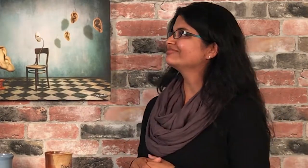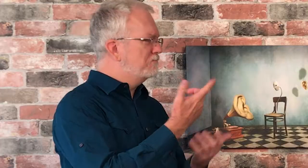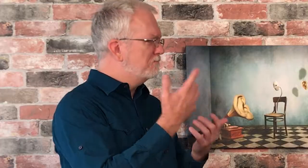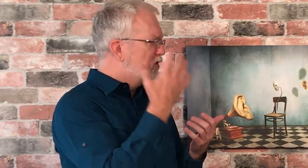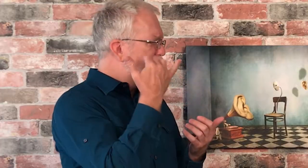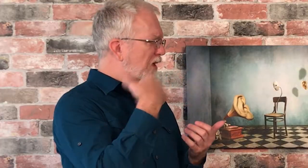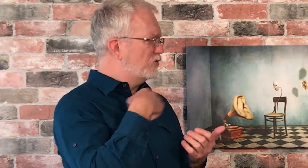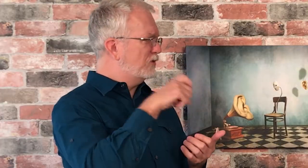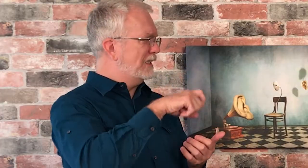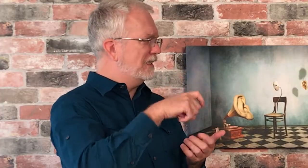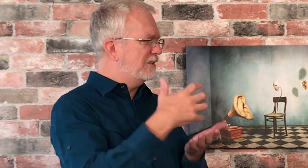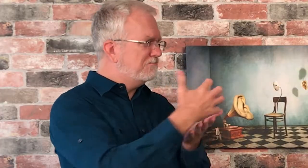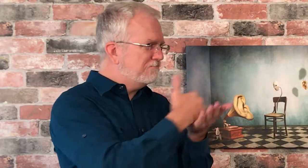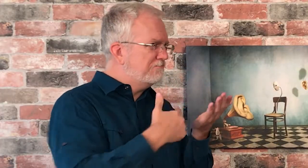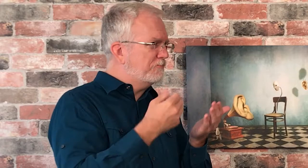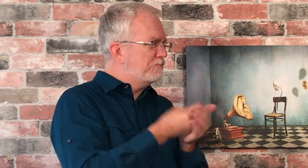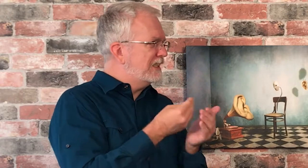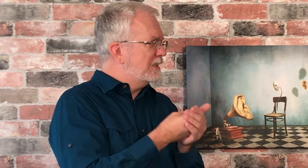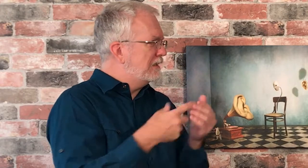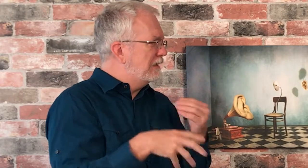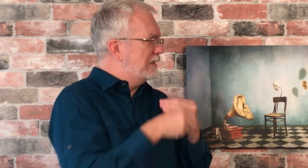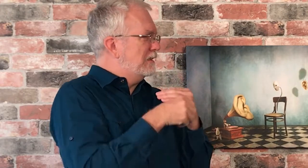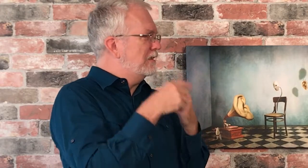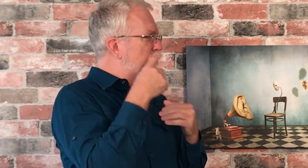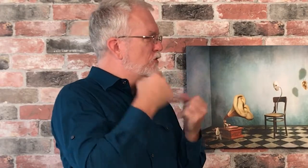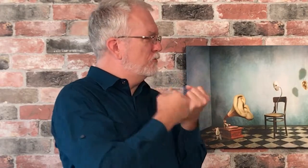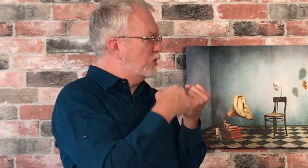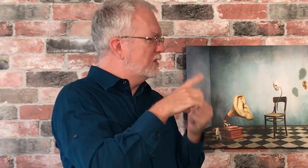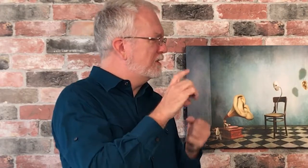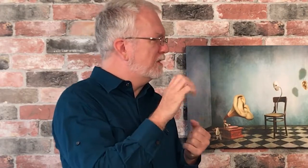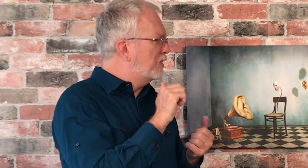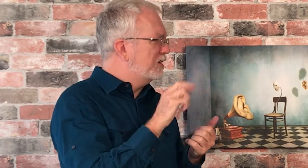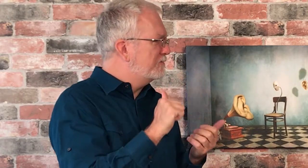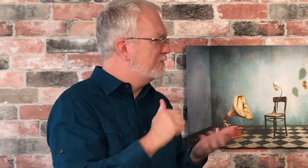Ray: Why do we need to earn additional money to support DCARA?